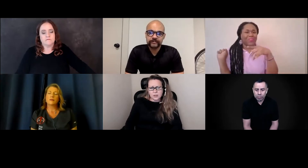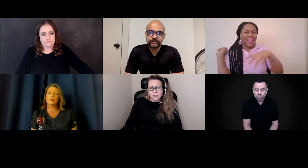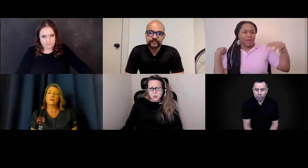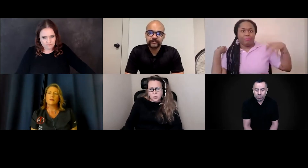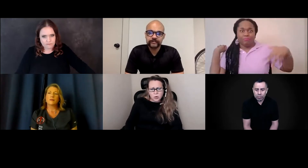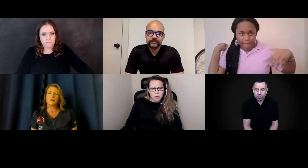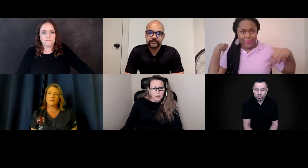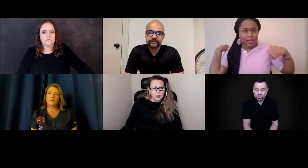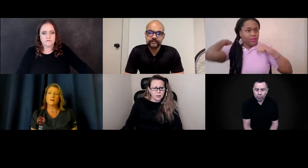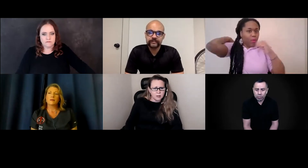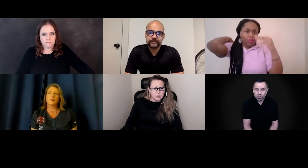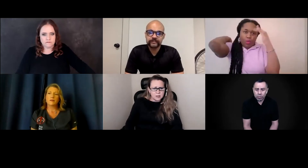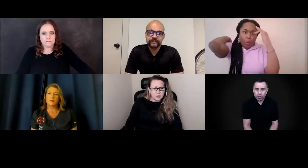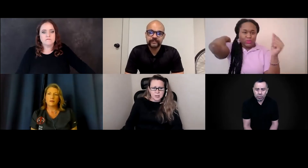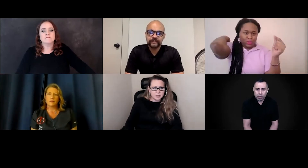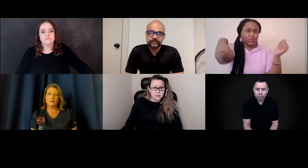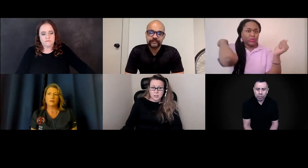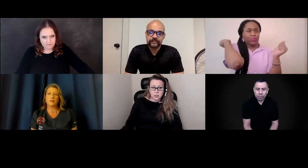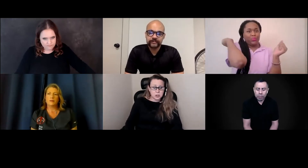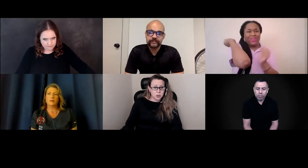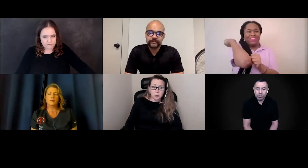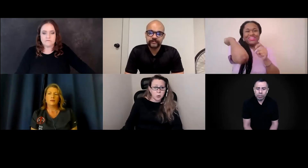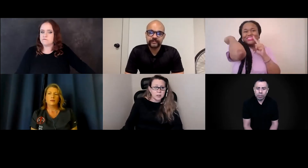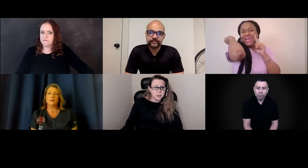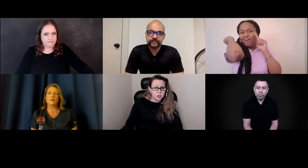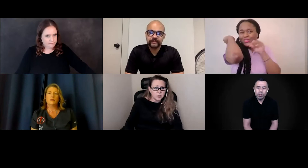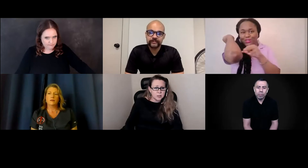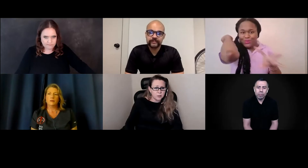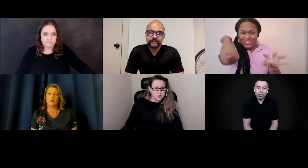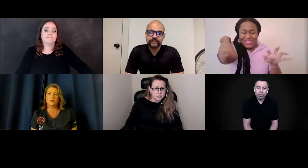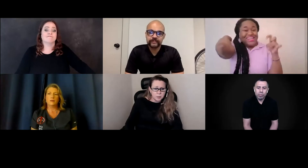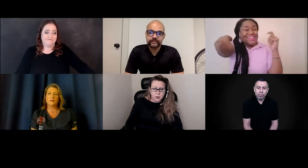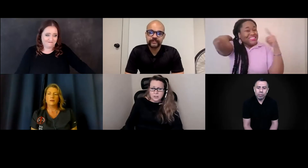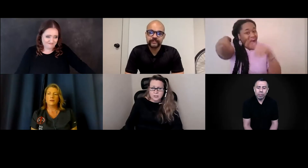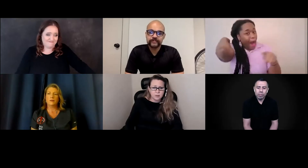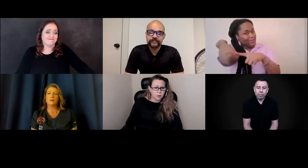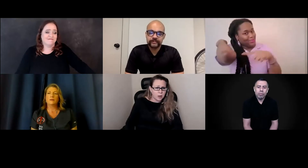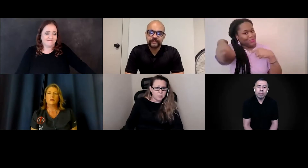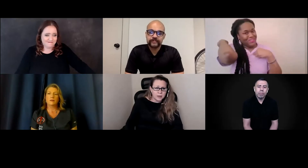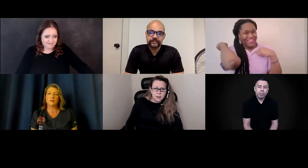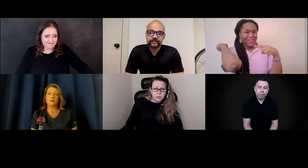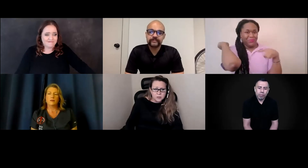school and sometimes they just don't know what to do. It's their first experience. They've never yet met a deaf student.